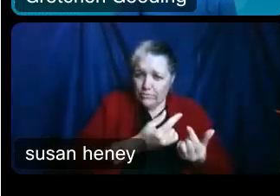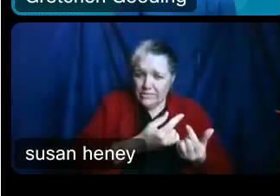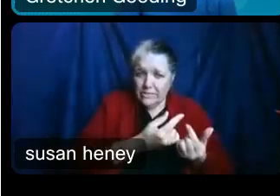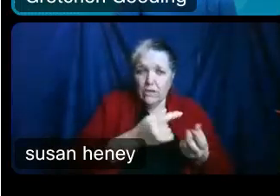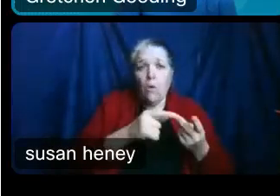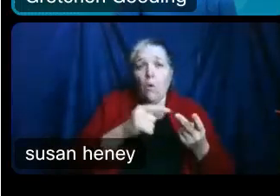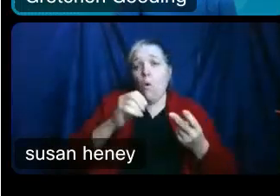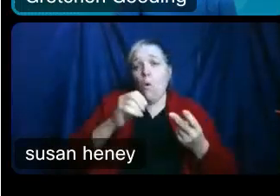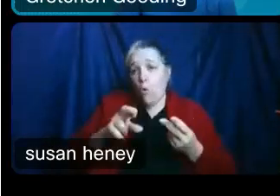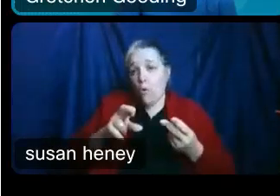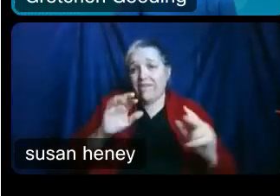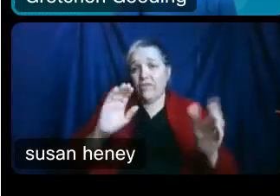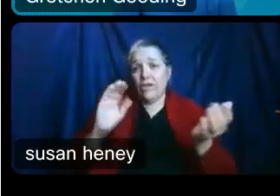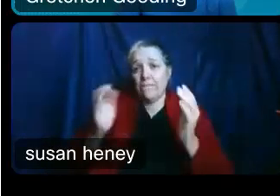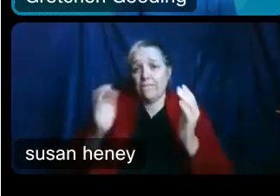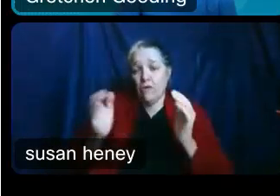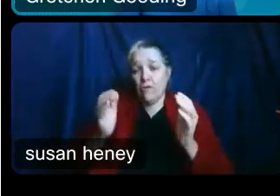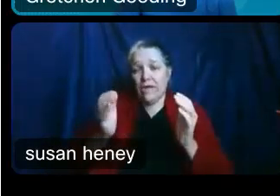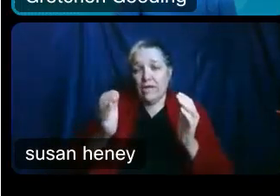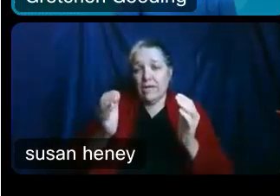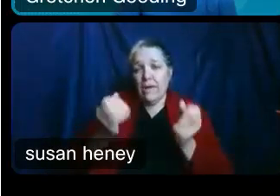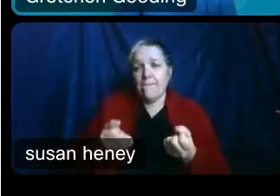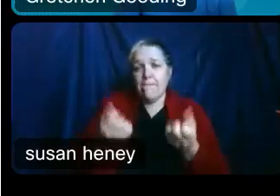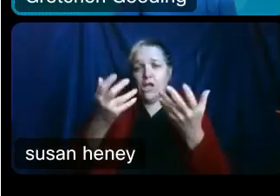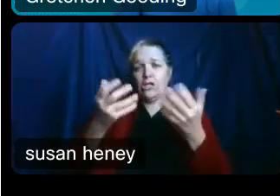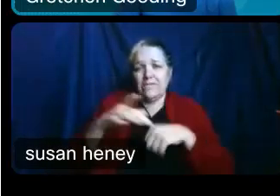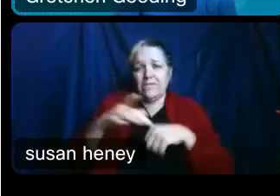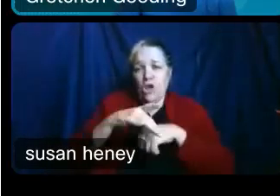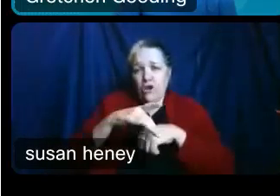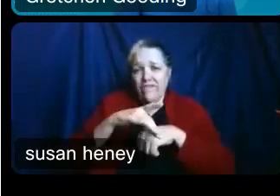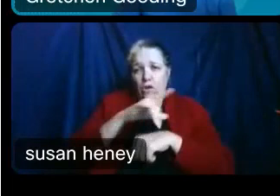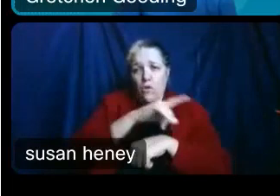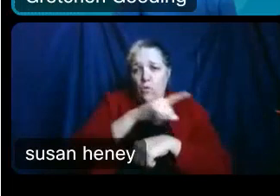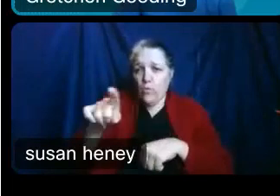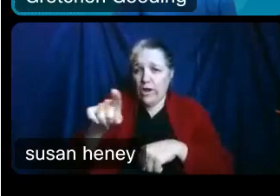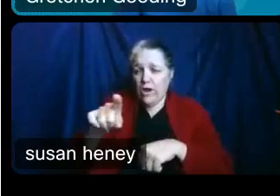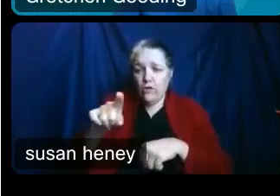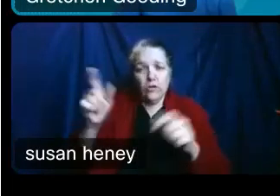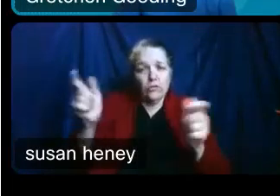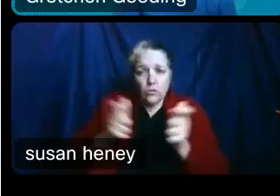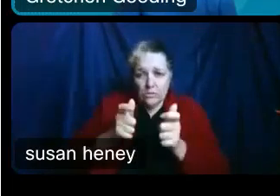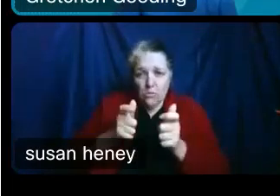geographies that do not receive one-year estimates due to the population size being too small,